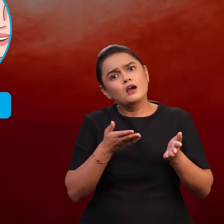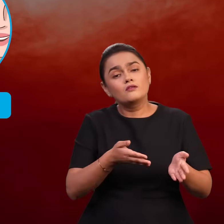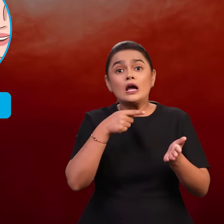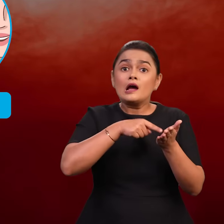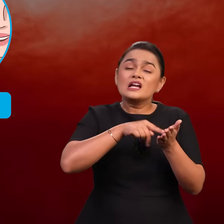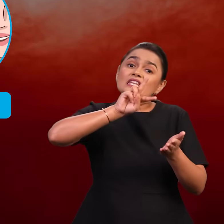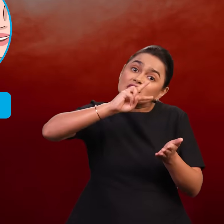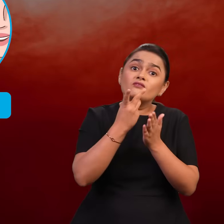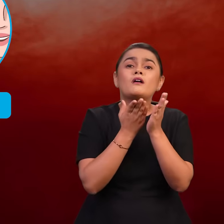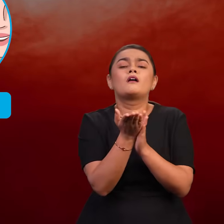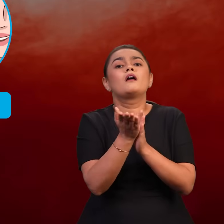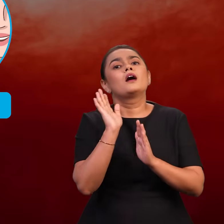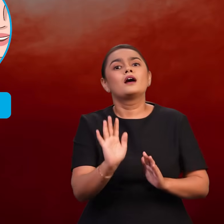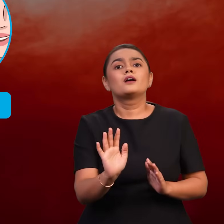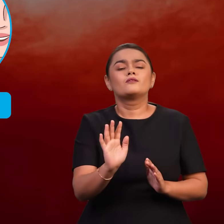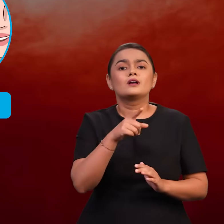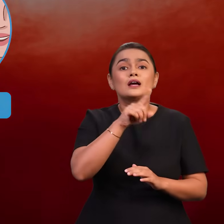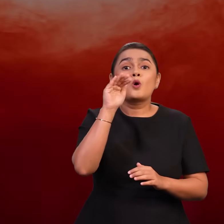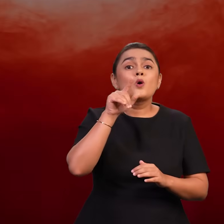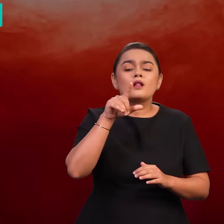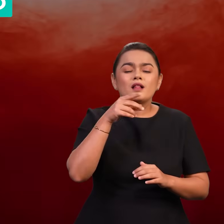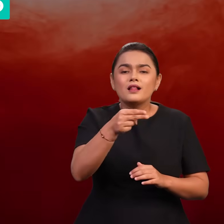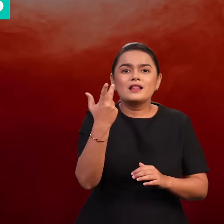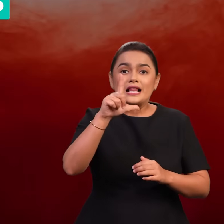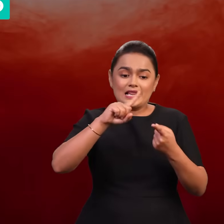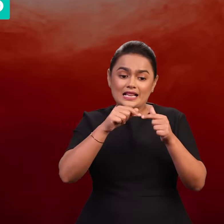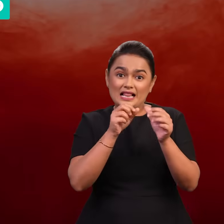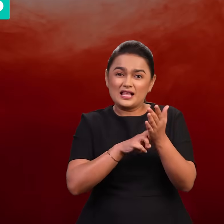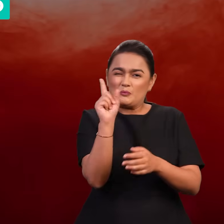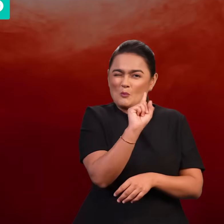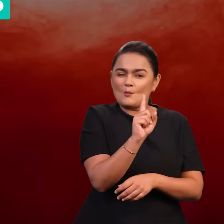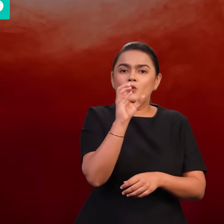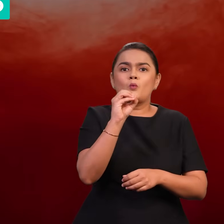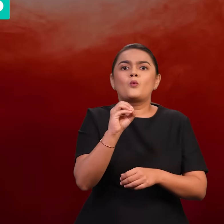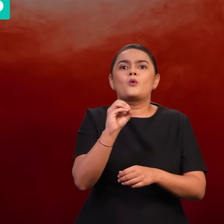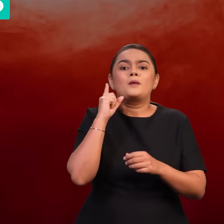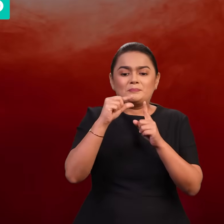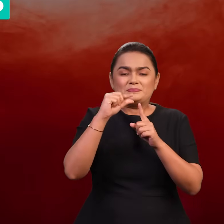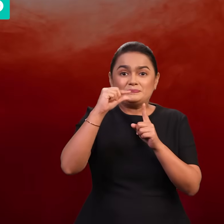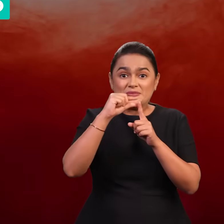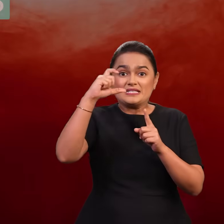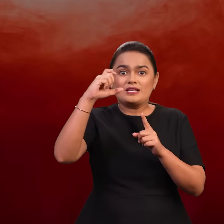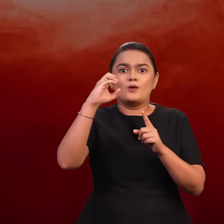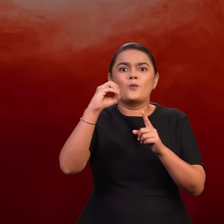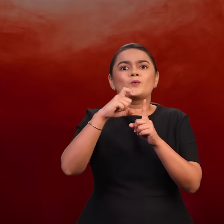This is called Lean PCOD. So broadly 90%